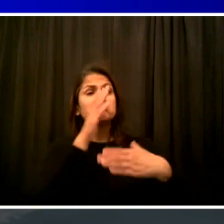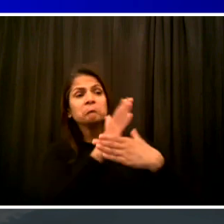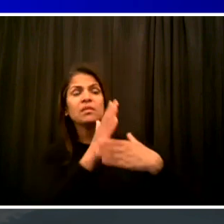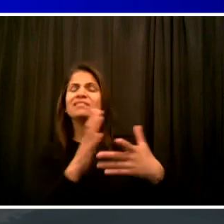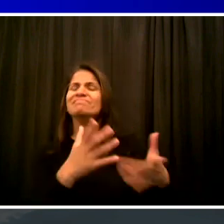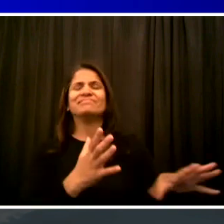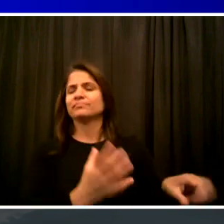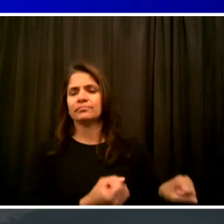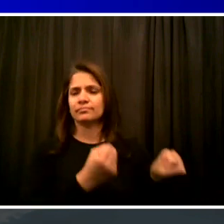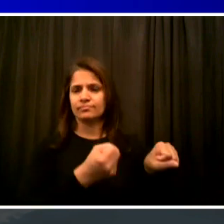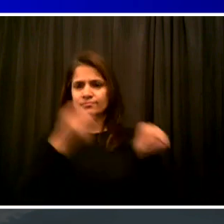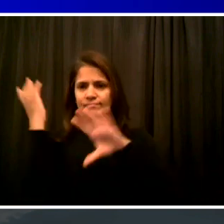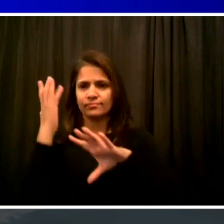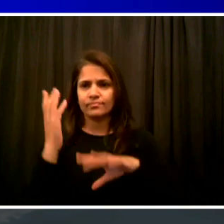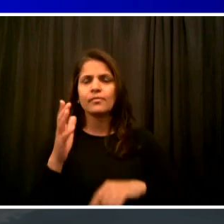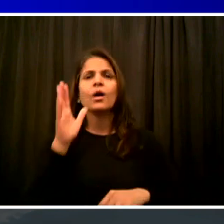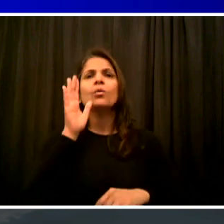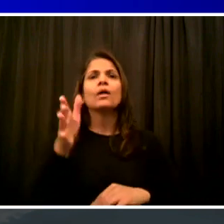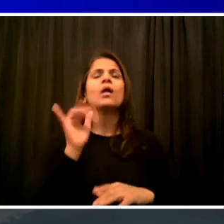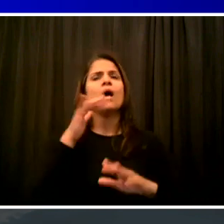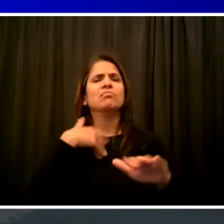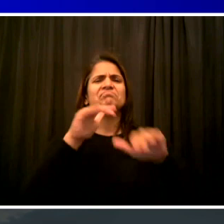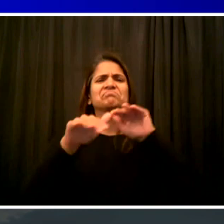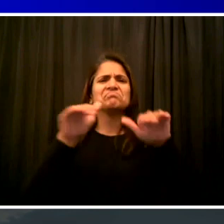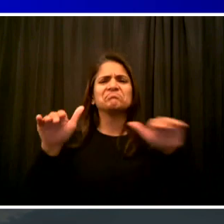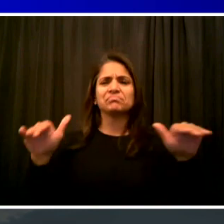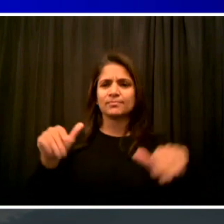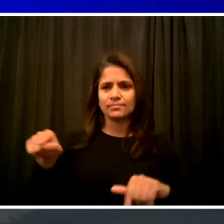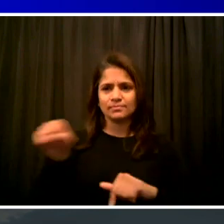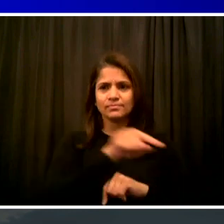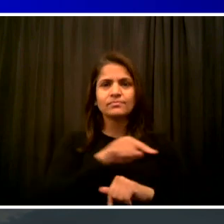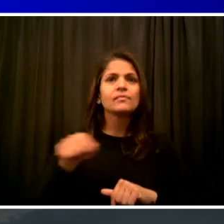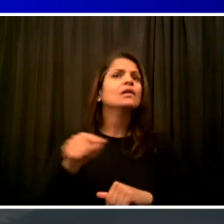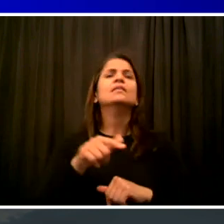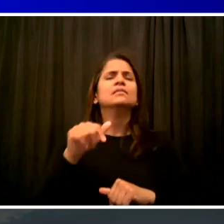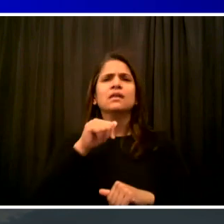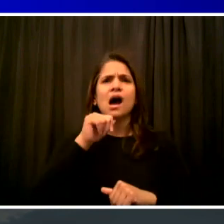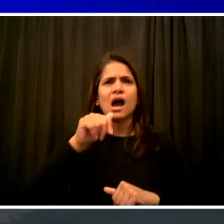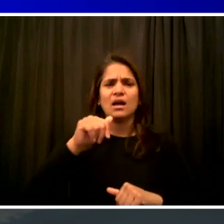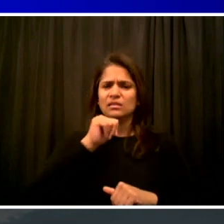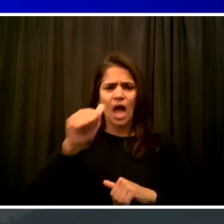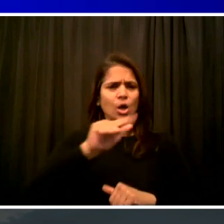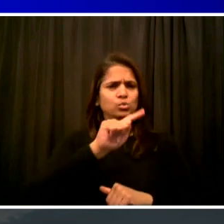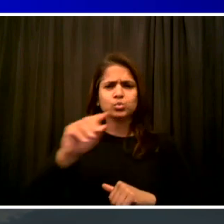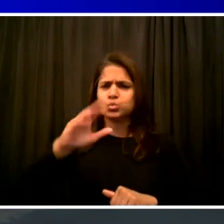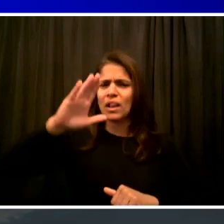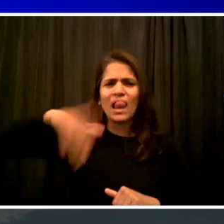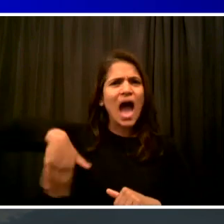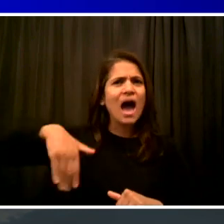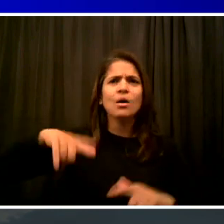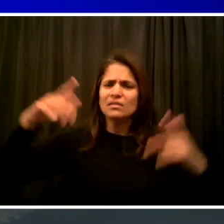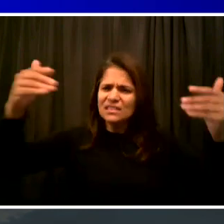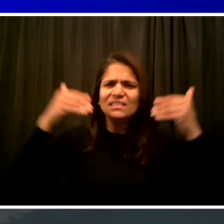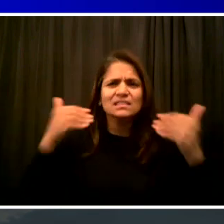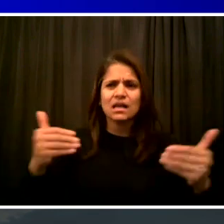THE NORMAL ADMISSIONS PROCESS. SO, I WANT TO REMNDI LAL PARENTS, ALL FAMILY MEMBERS, IT I NSOT T OO